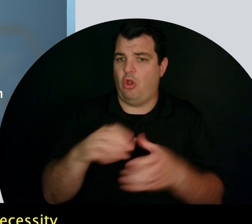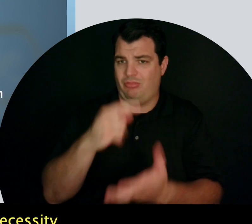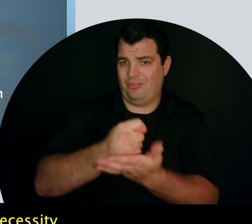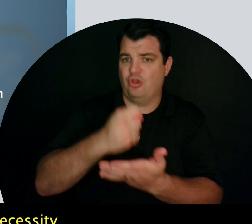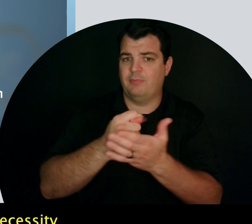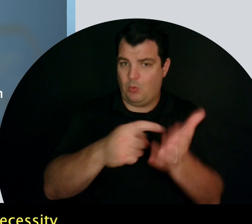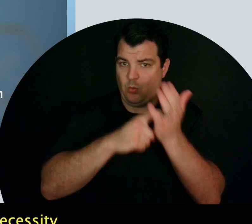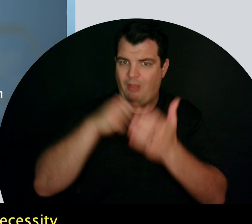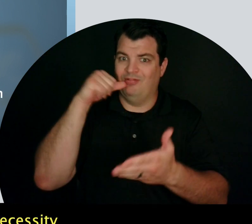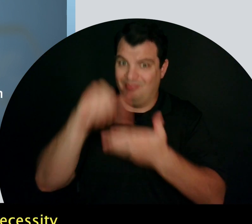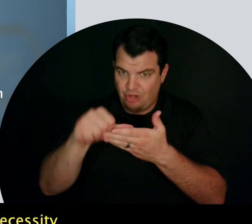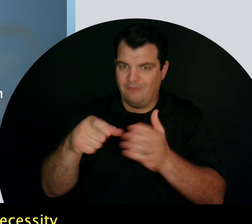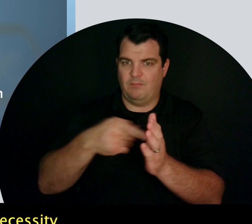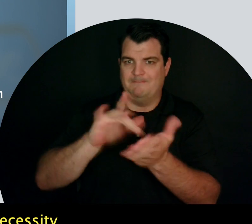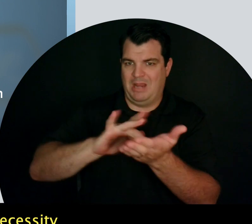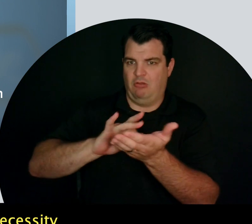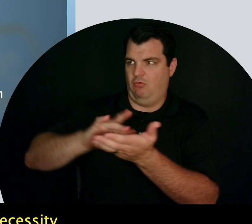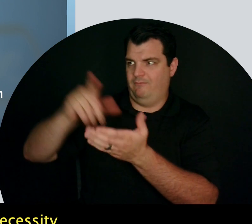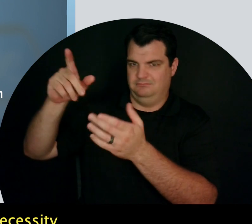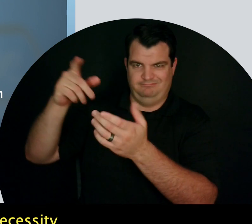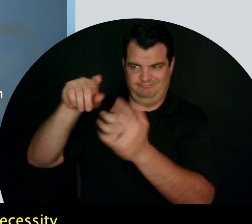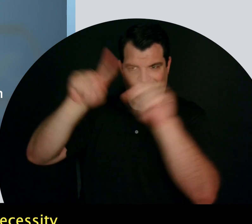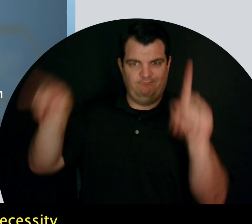a letter of medical necessity from a physician.